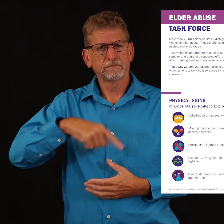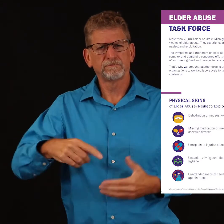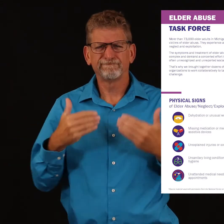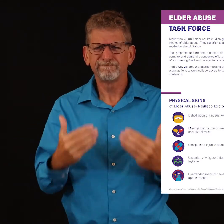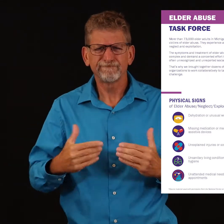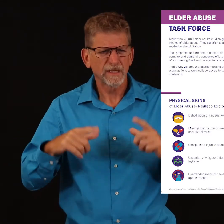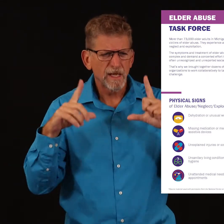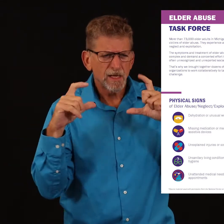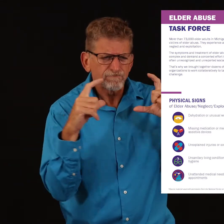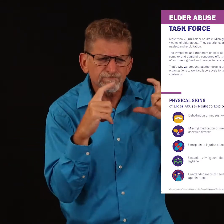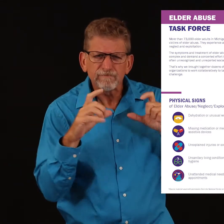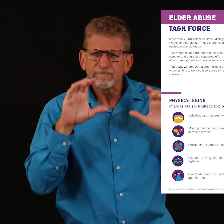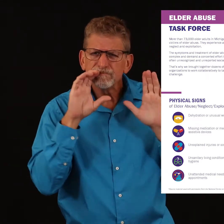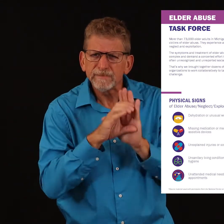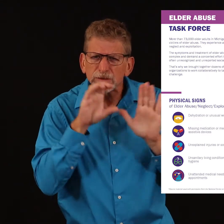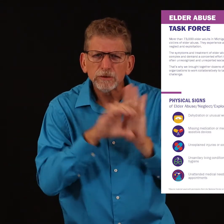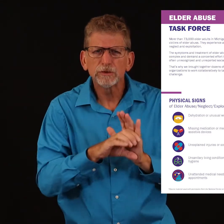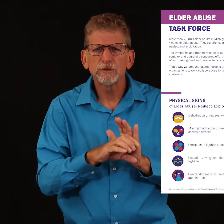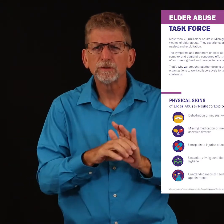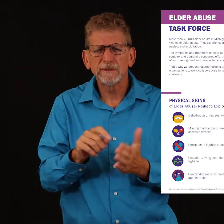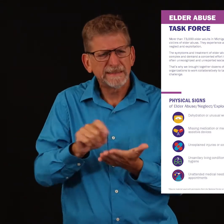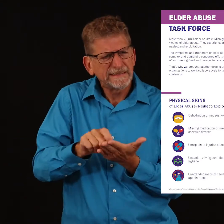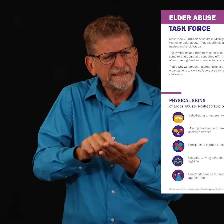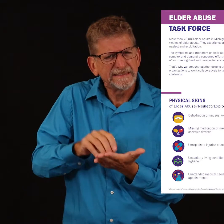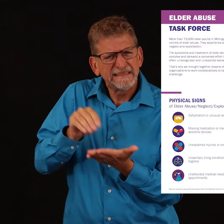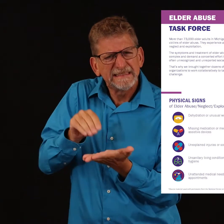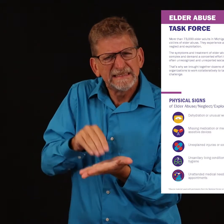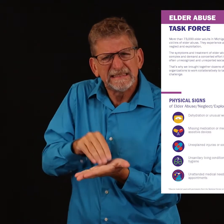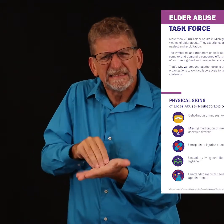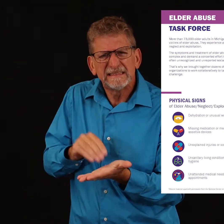Take photographs and written notes on: